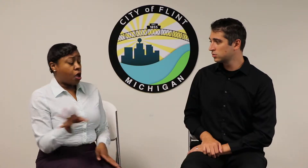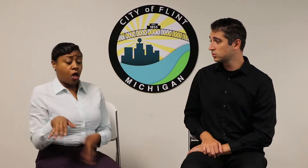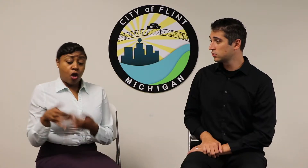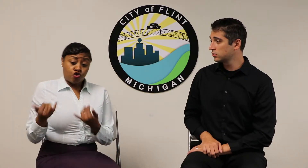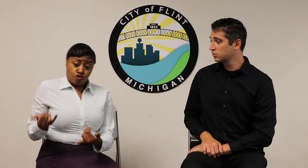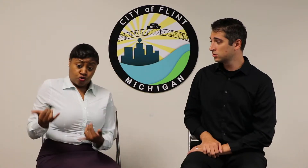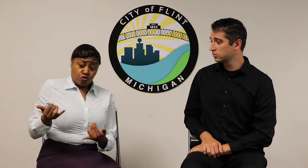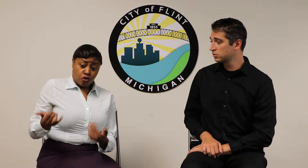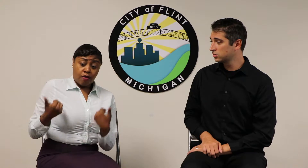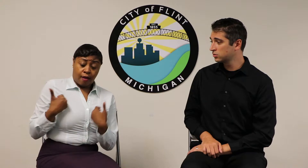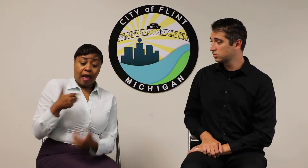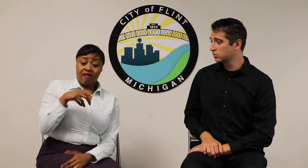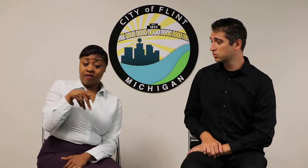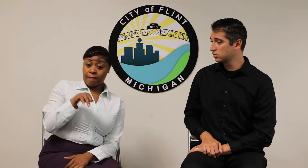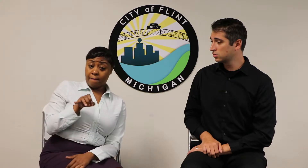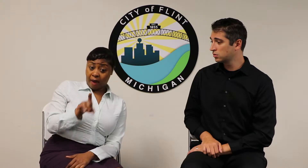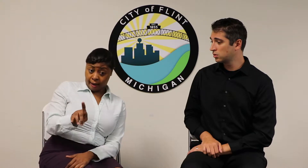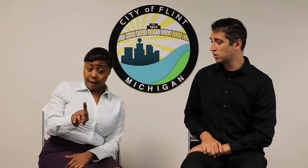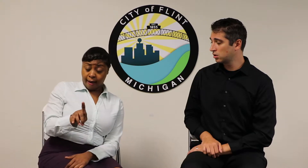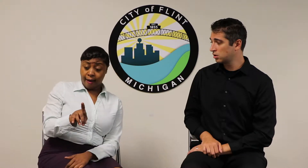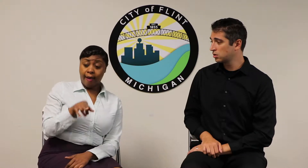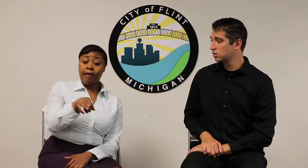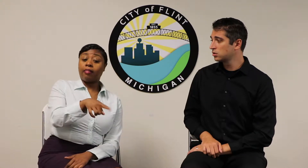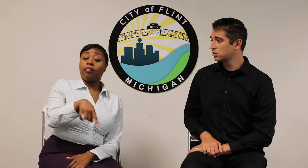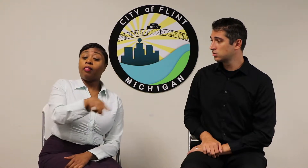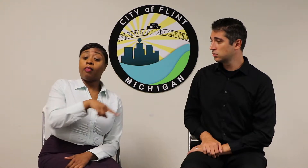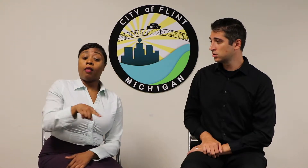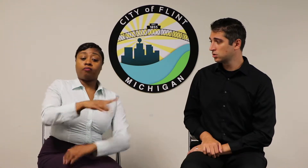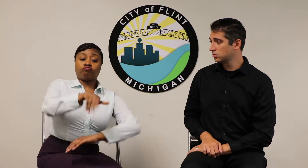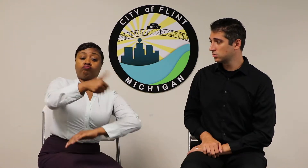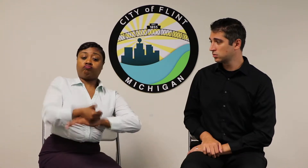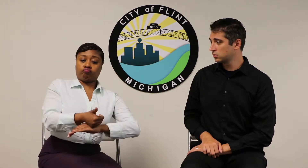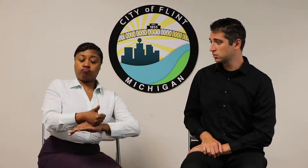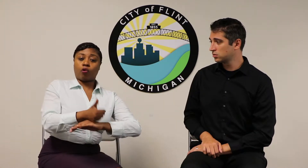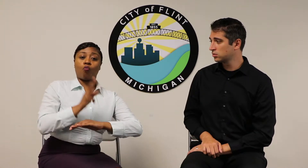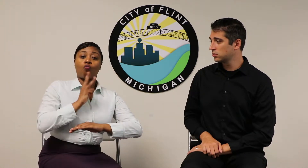Currently there are pods that are open for residents to receive water.